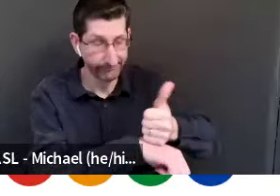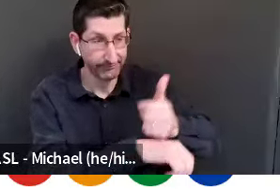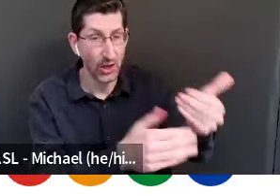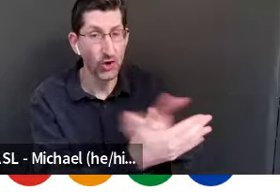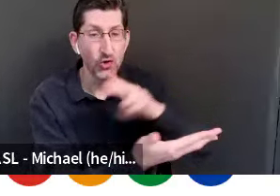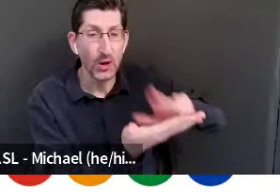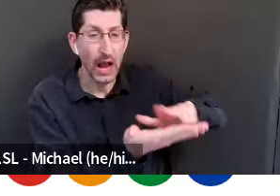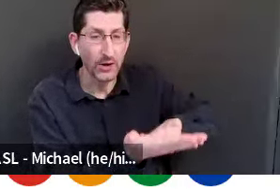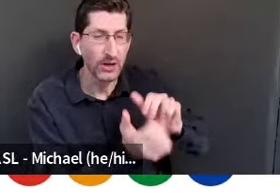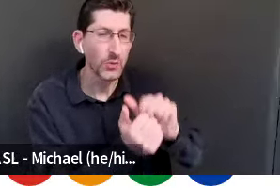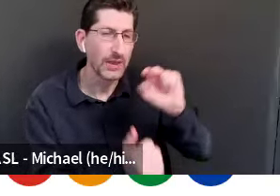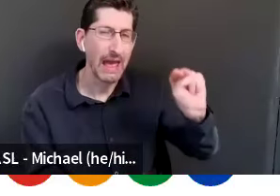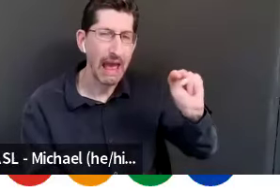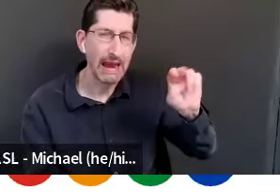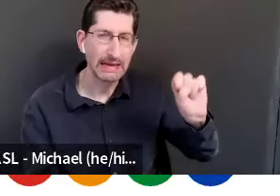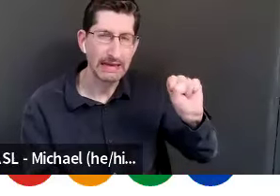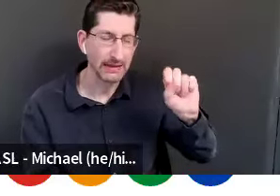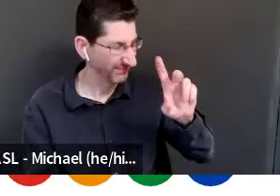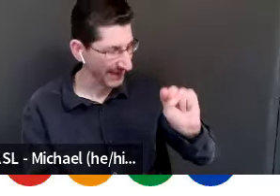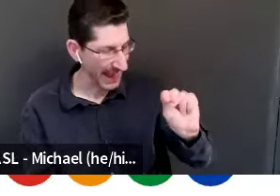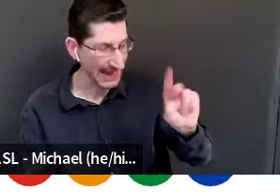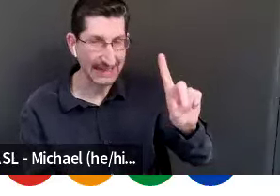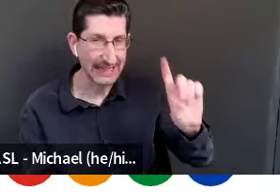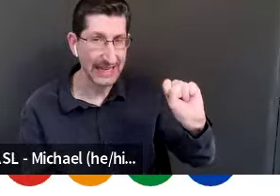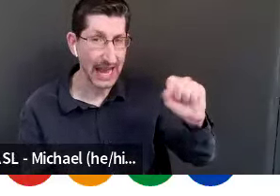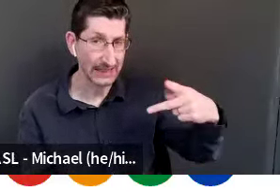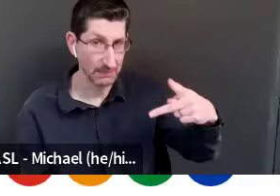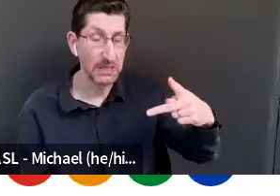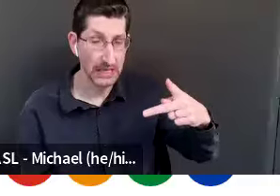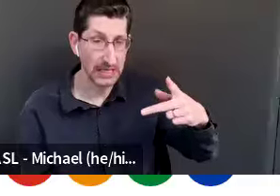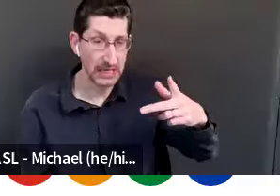WE HAVE OR IN THE PROCESS OF FINALIZING THE NEW CONTRACTS WITH